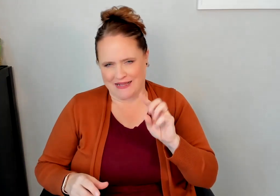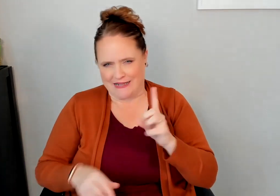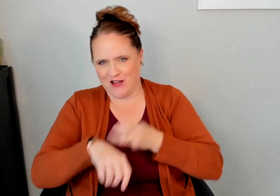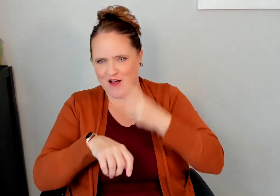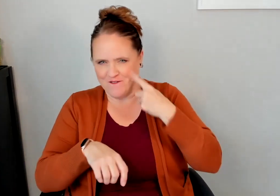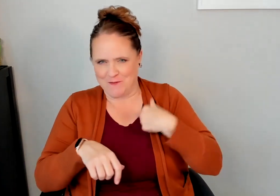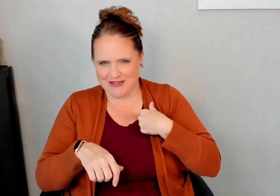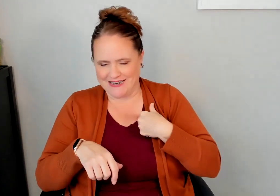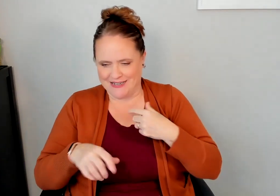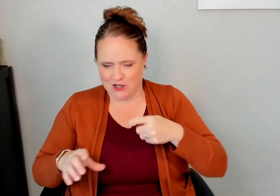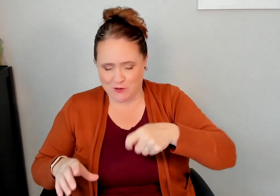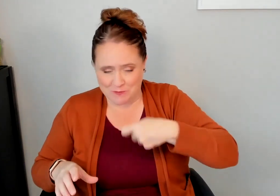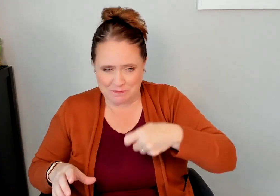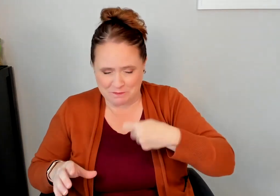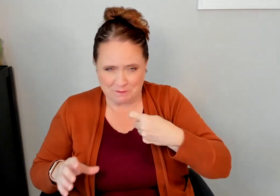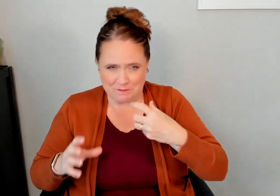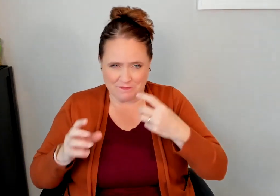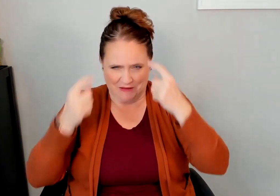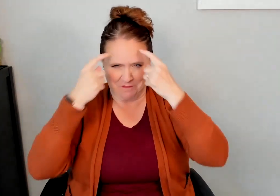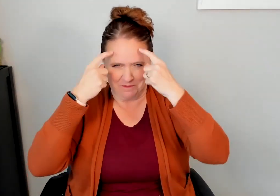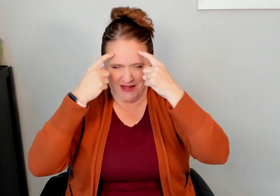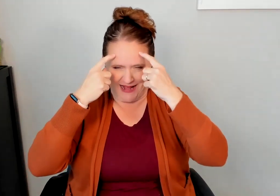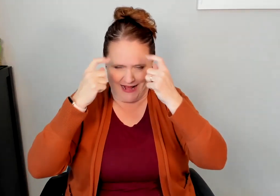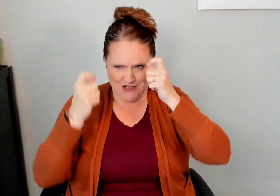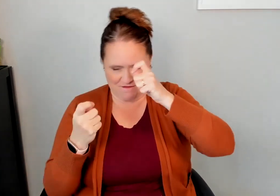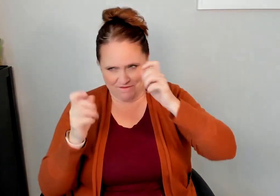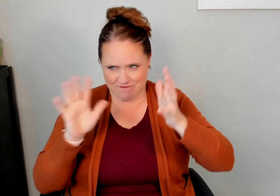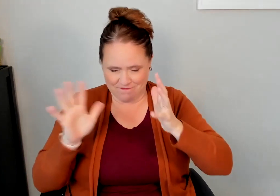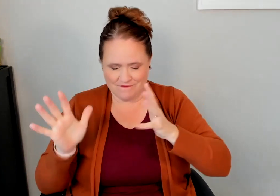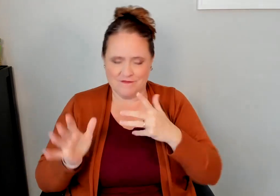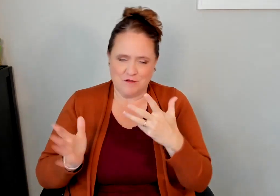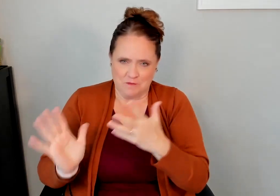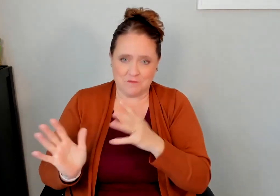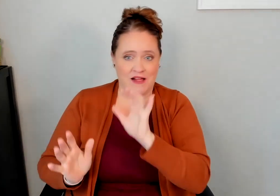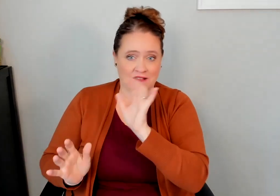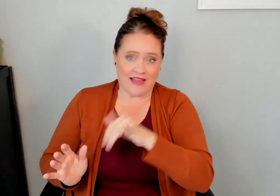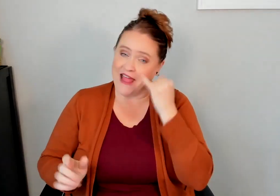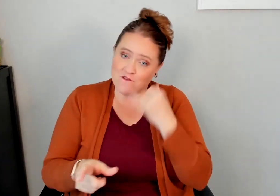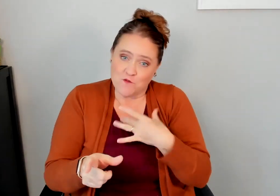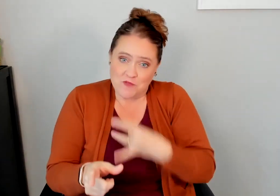weren't fermented for me the fermented part was tough for my mind to get over but if you like that